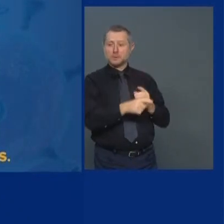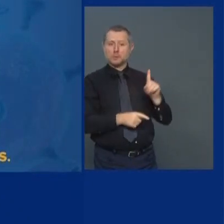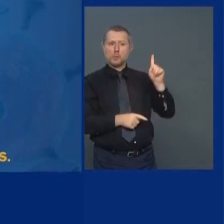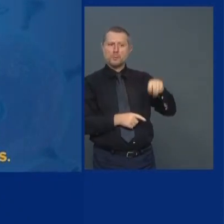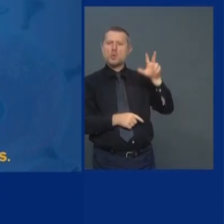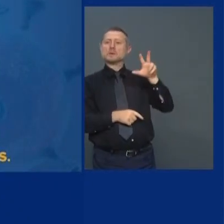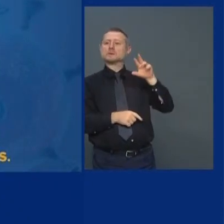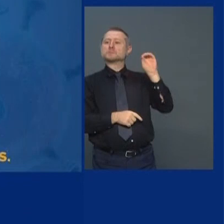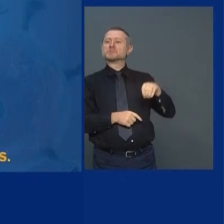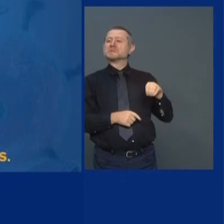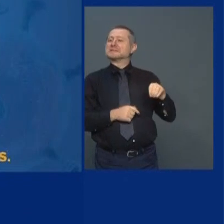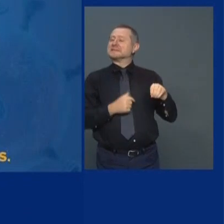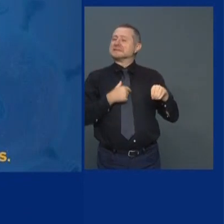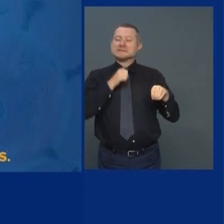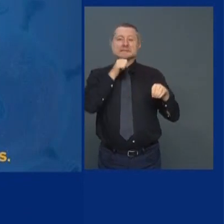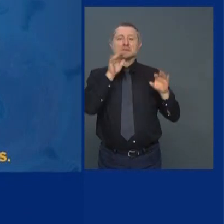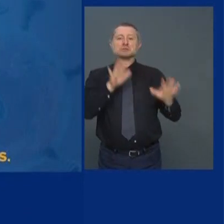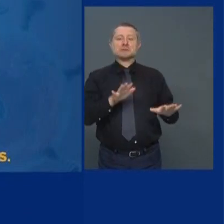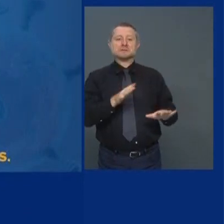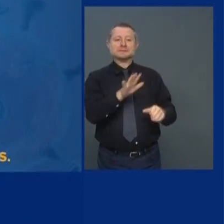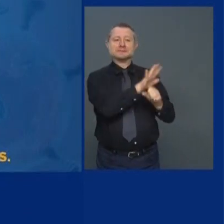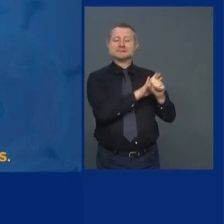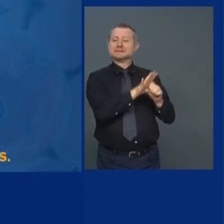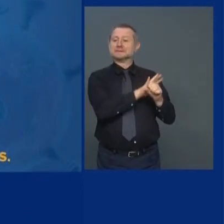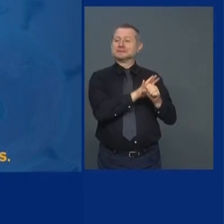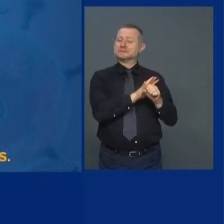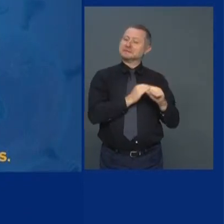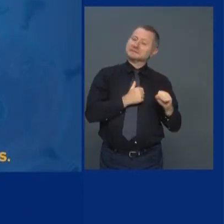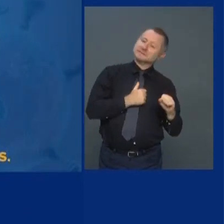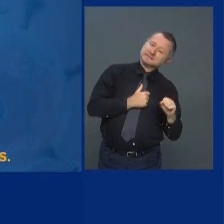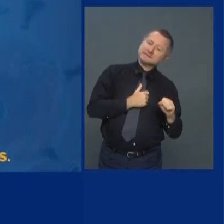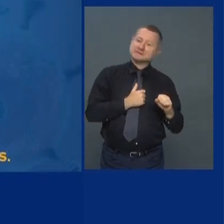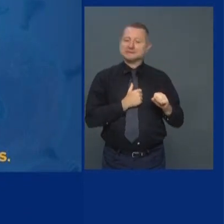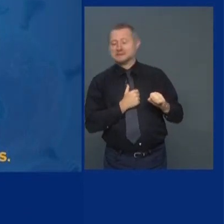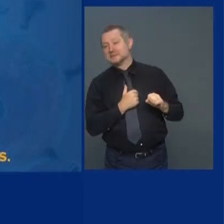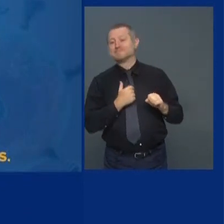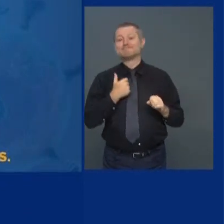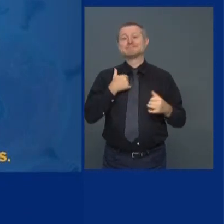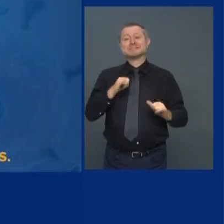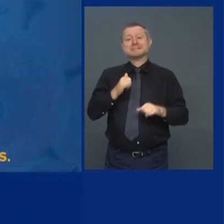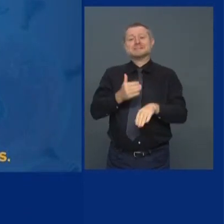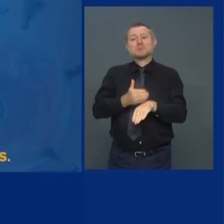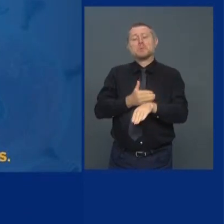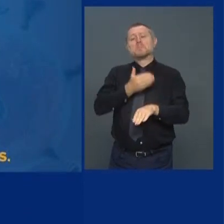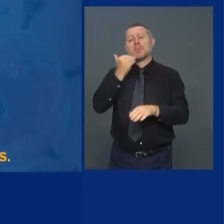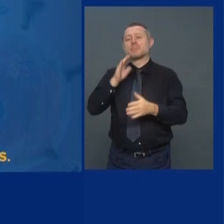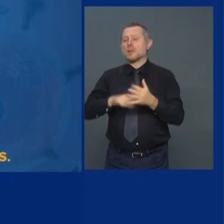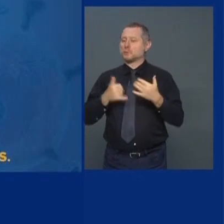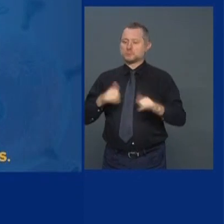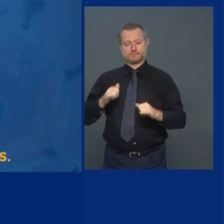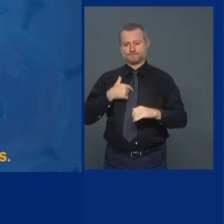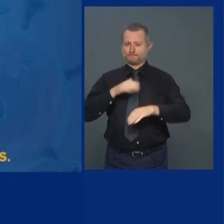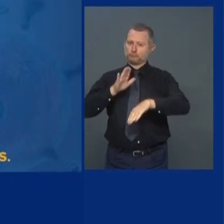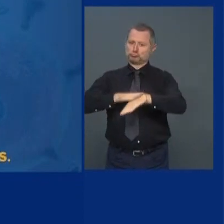WHEN YOU LOOK ACROSS THE STATE, WESTERN NEW YORK, 1.3%. THAT'S NOT GREAT.